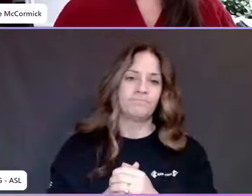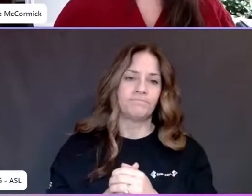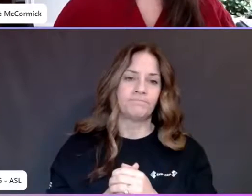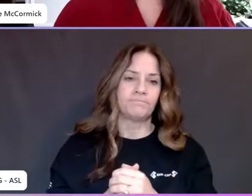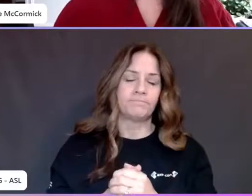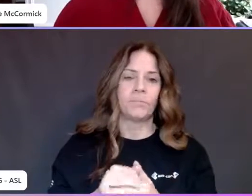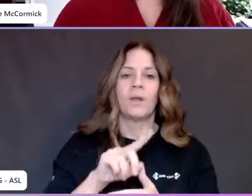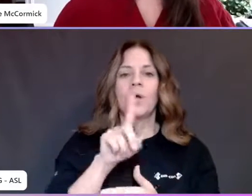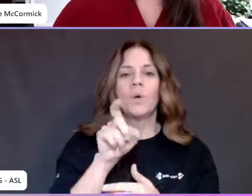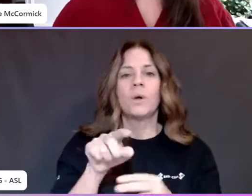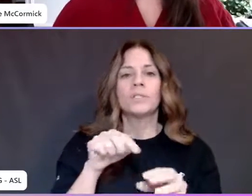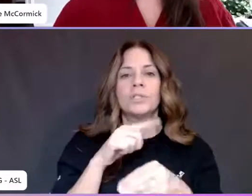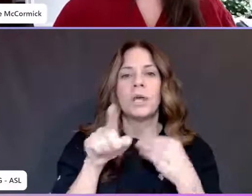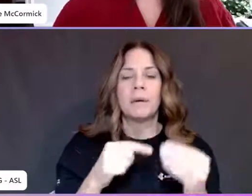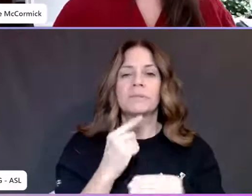fundamentals of that's not enough.